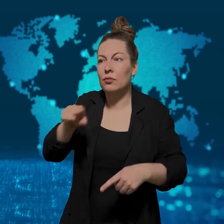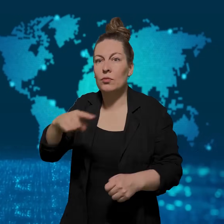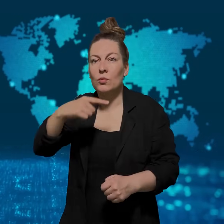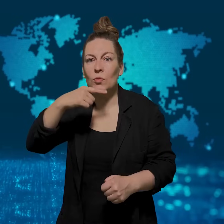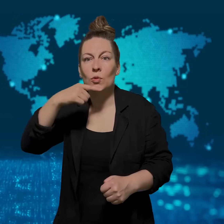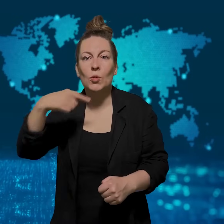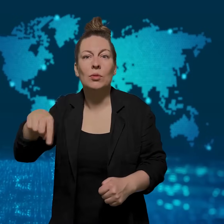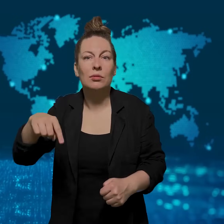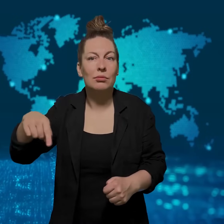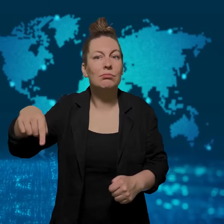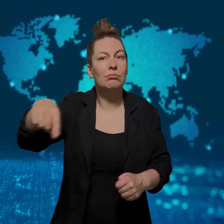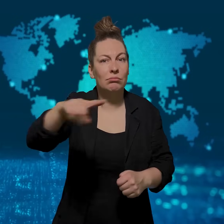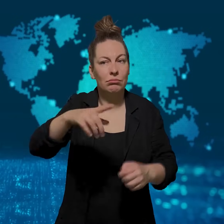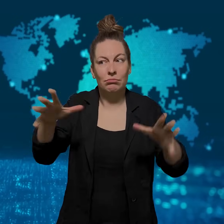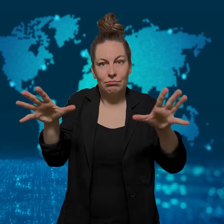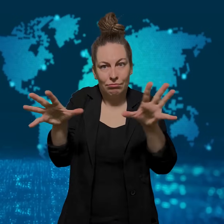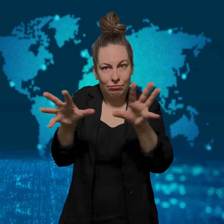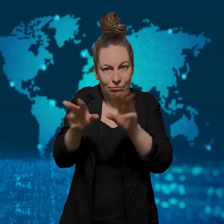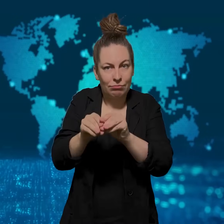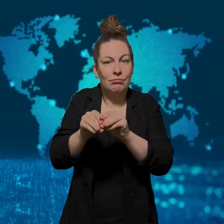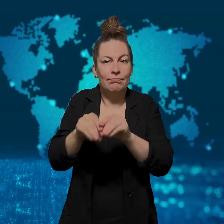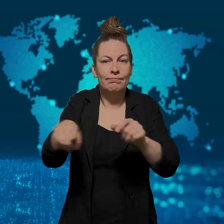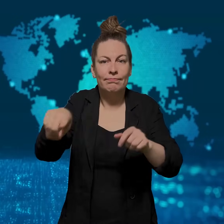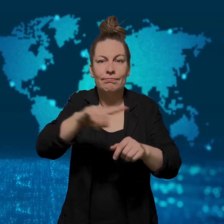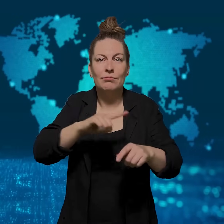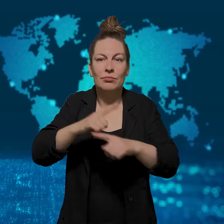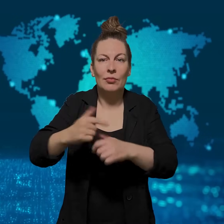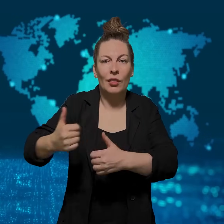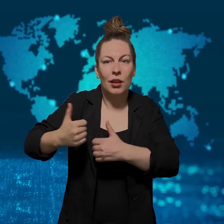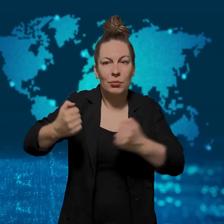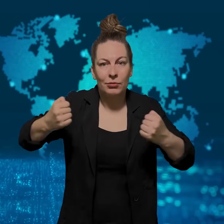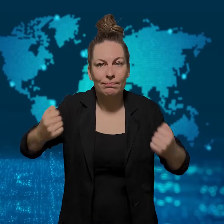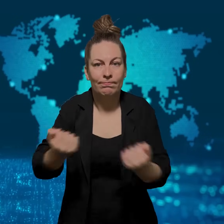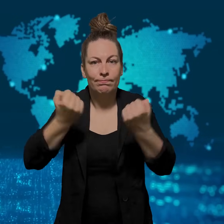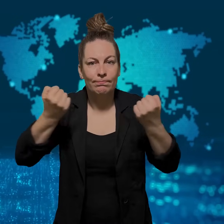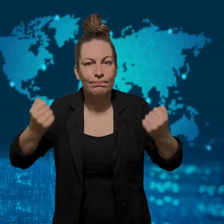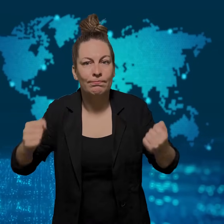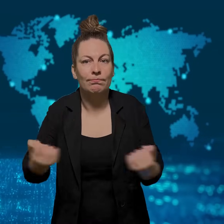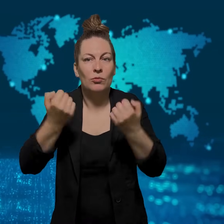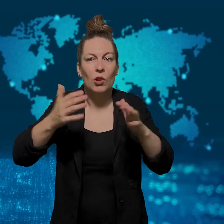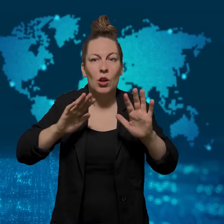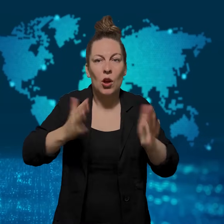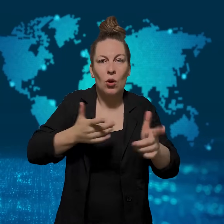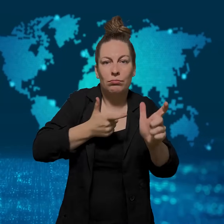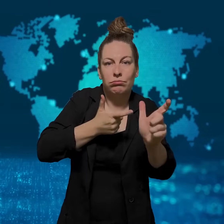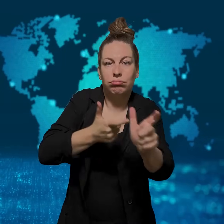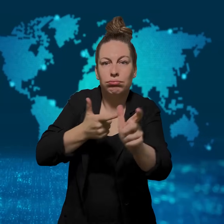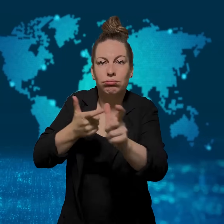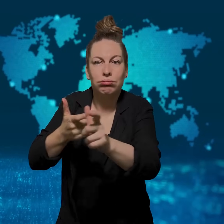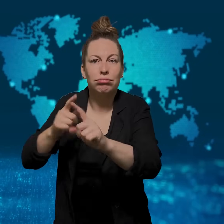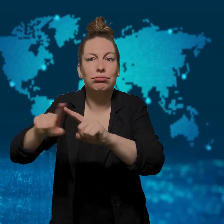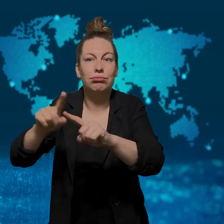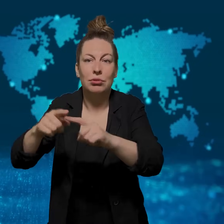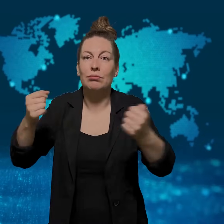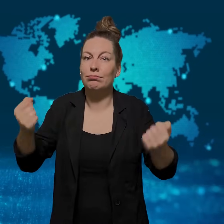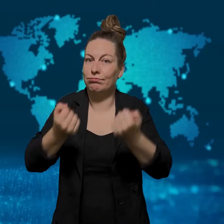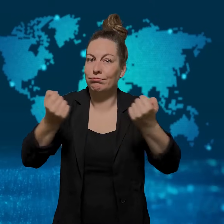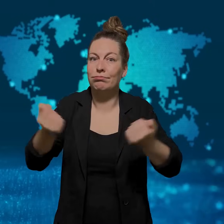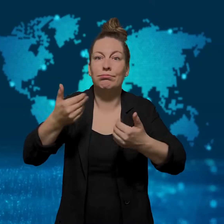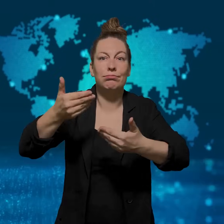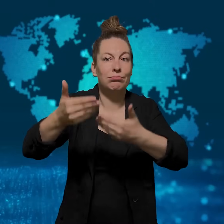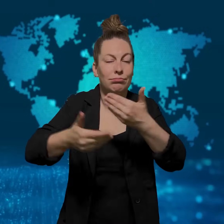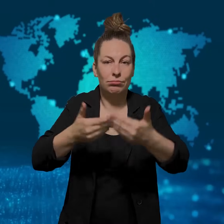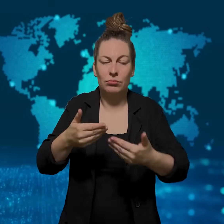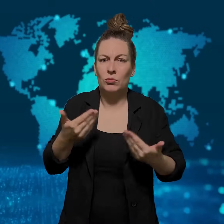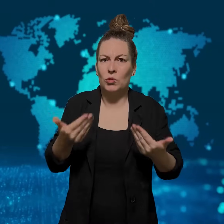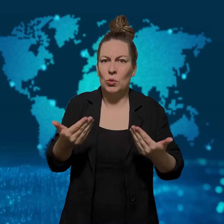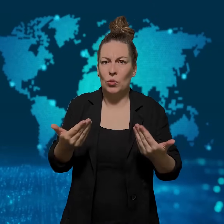Russia moving its military across Belarusian territory.